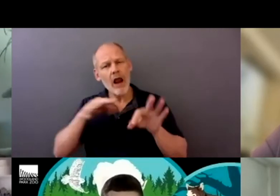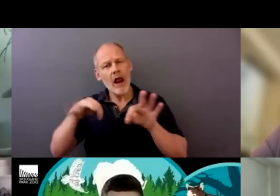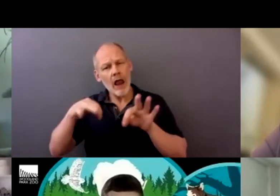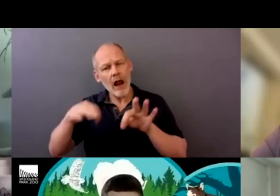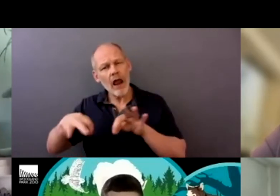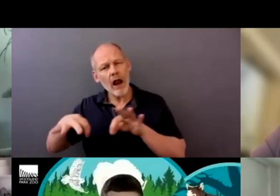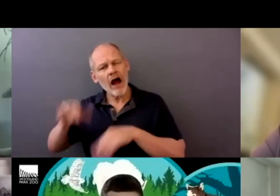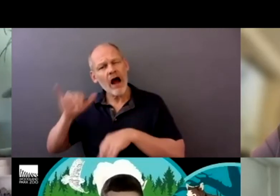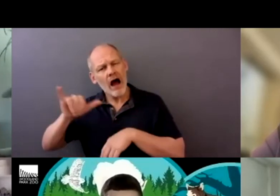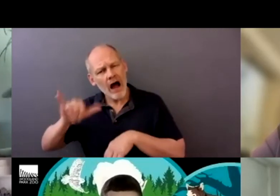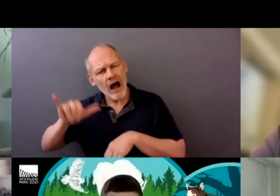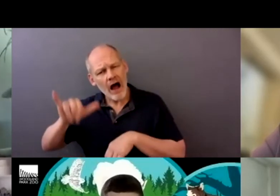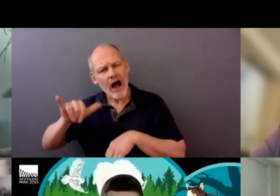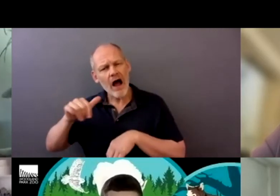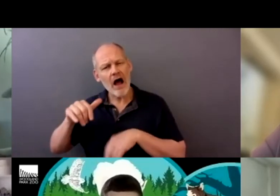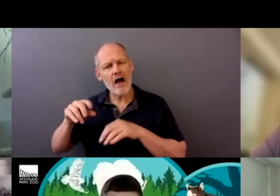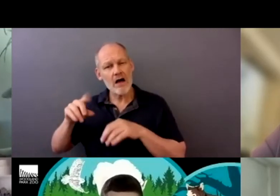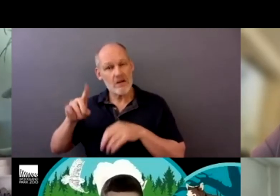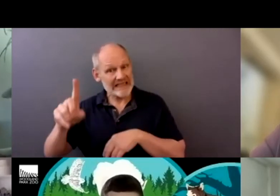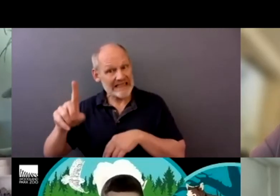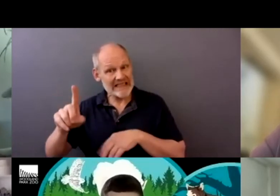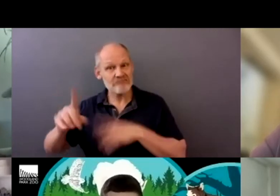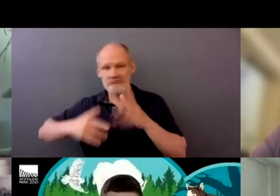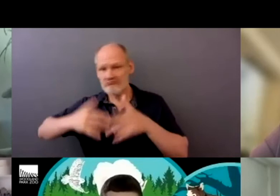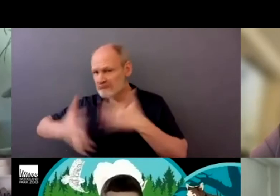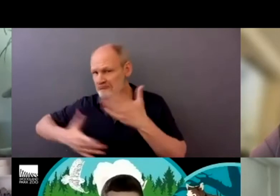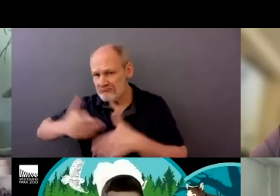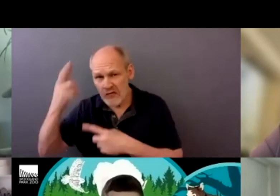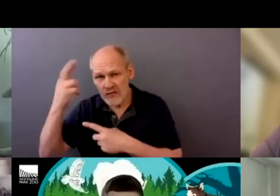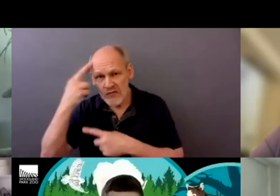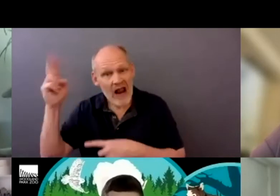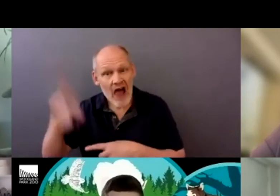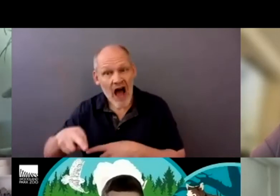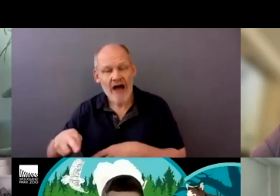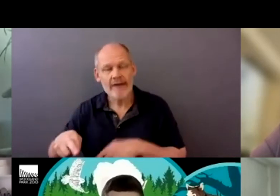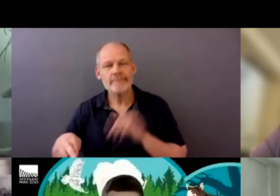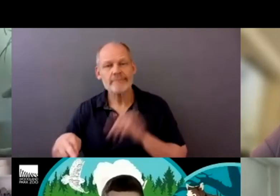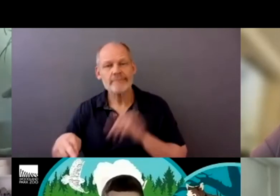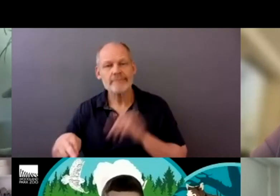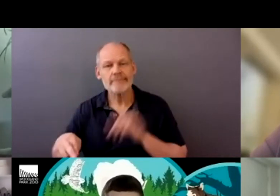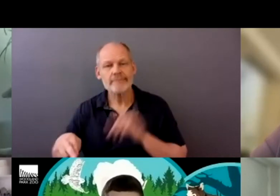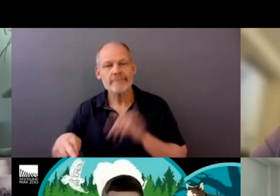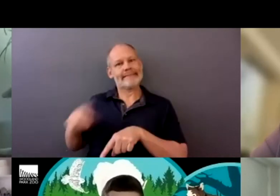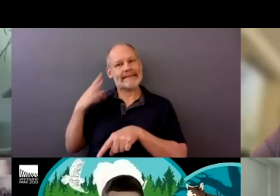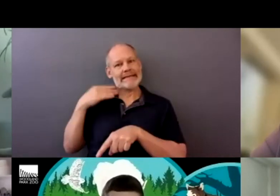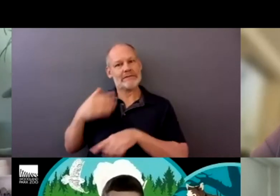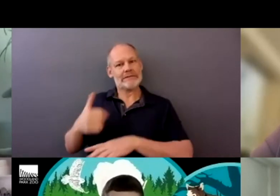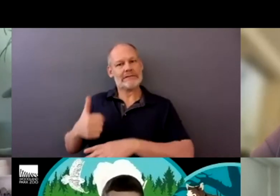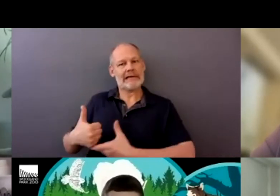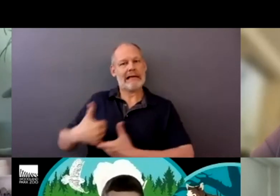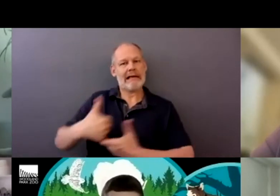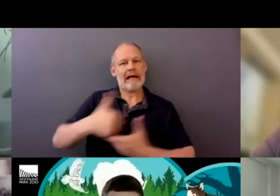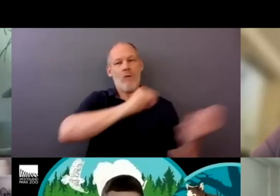all virtual visitors. I would say it will be helpful in the galleries. I am excited to try it